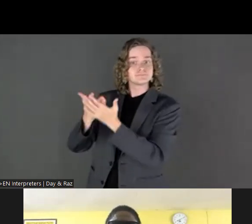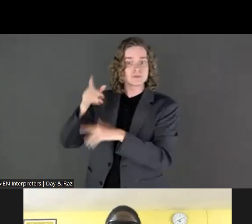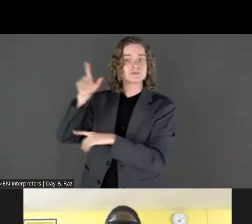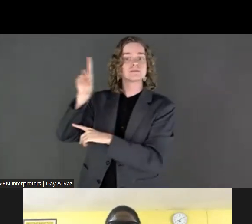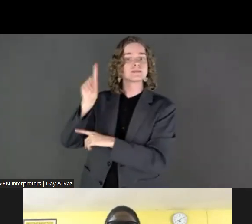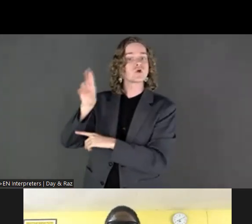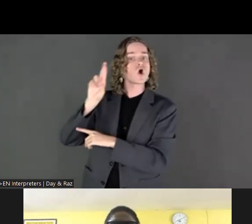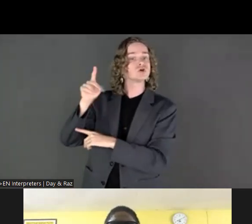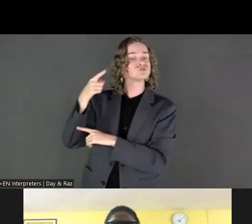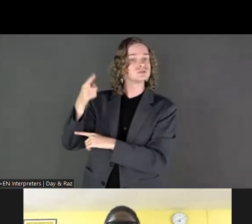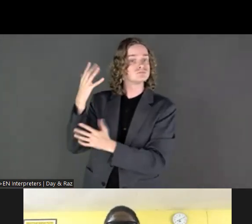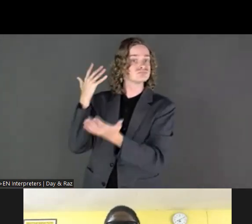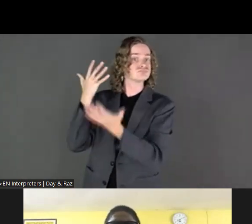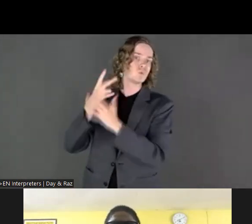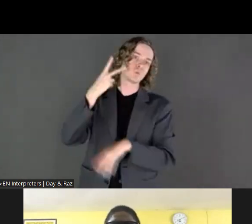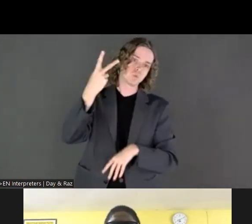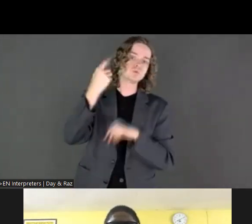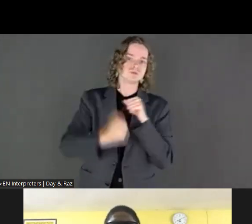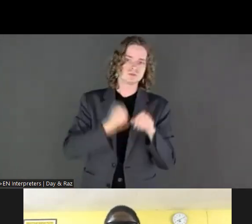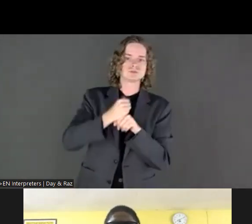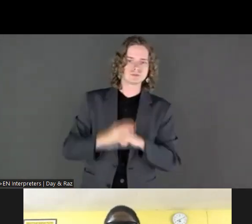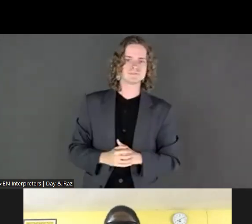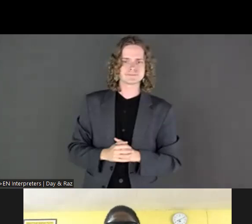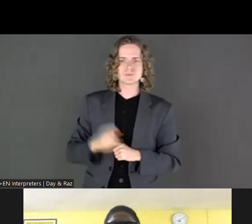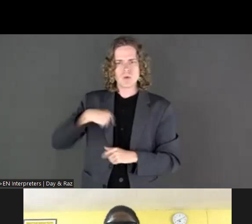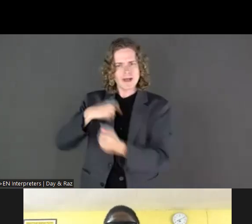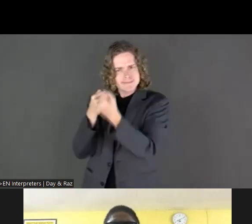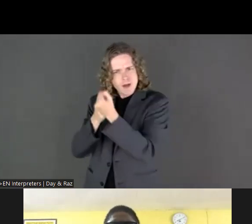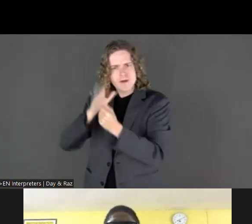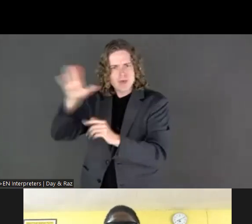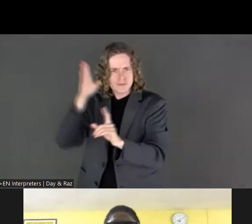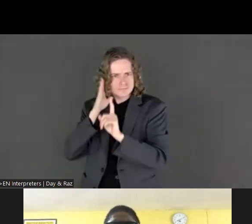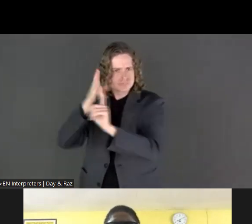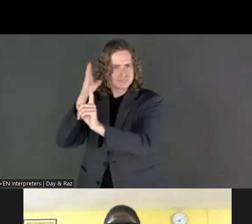of the IOC guidelines on the inclusion of persons with disabilities and humanitarian action.